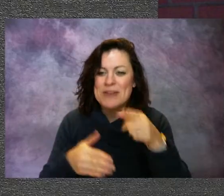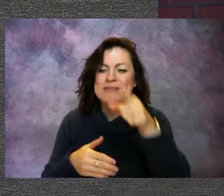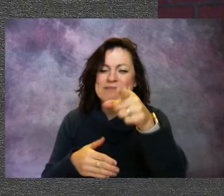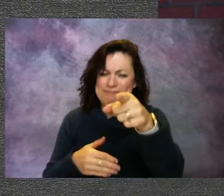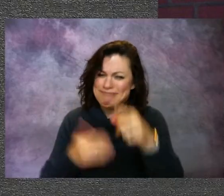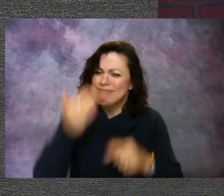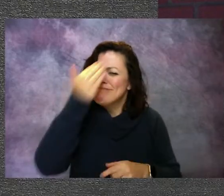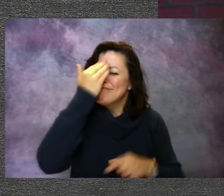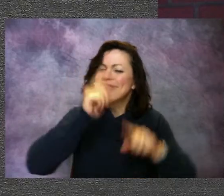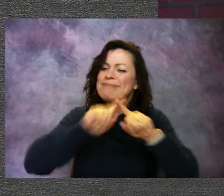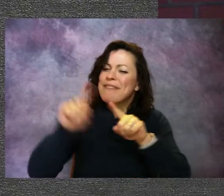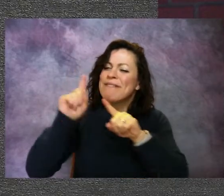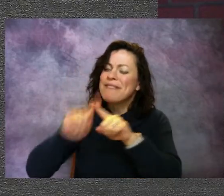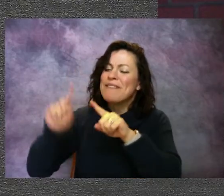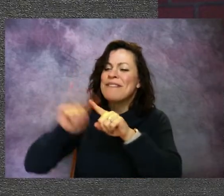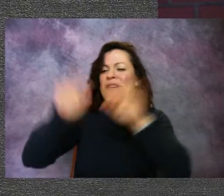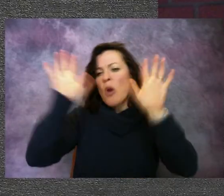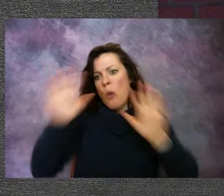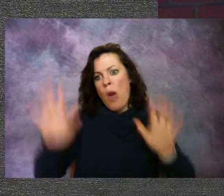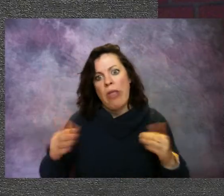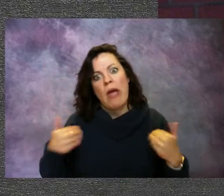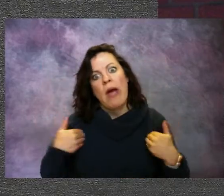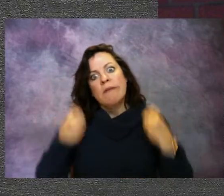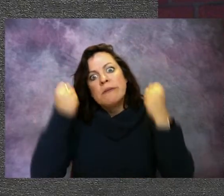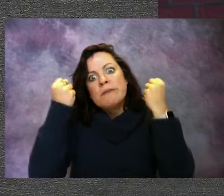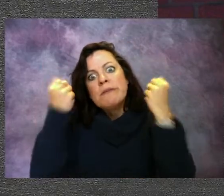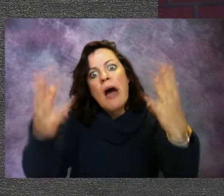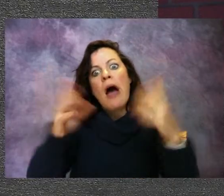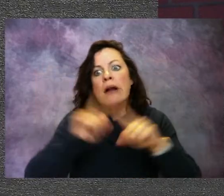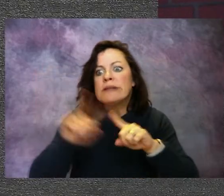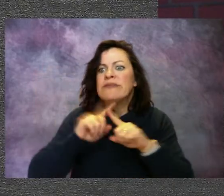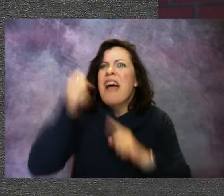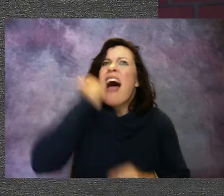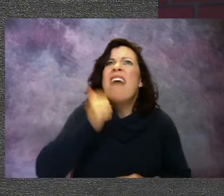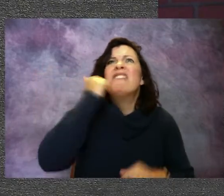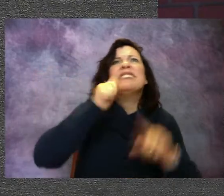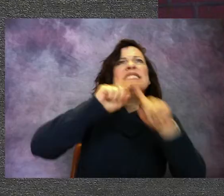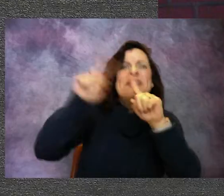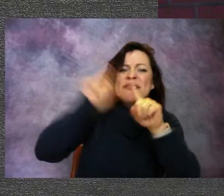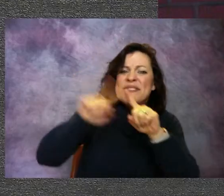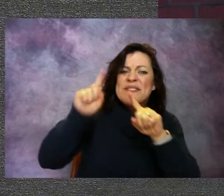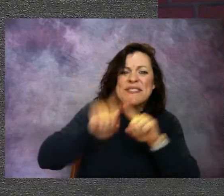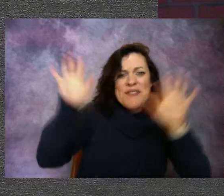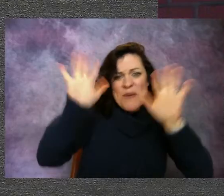There are so many different types of weather. So, we are going to be talking about the weather